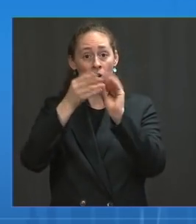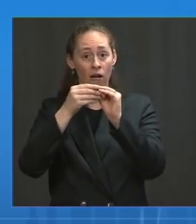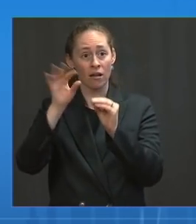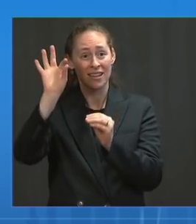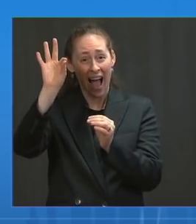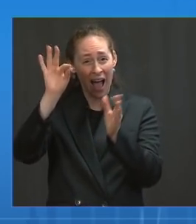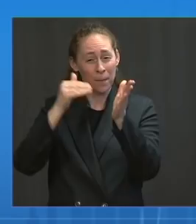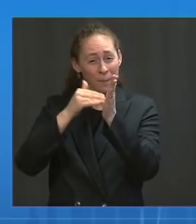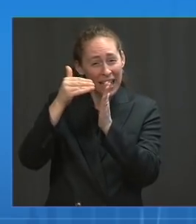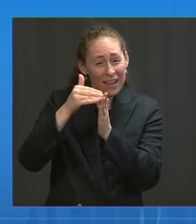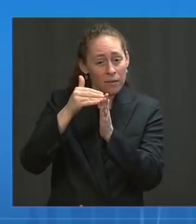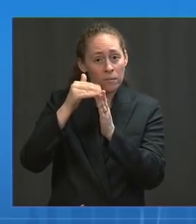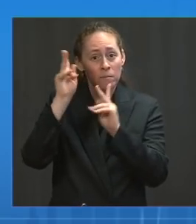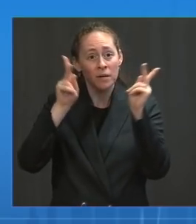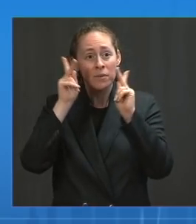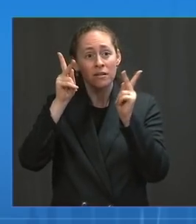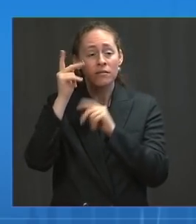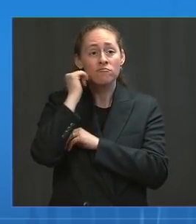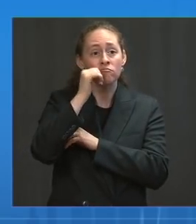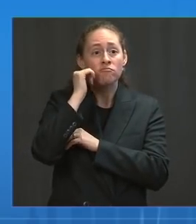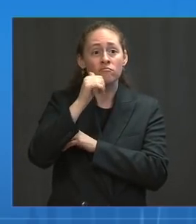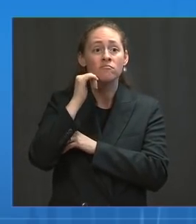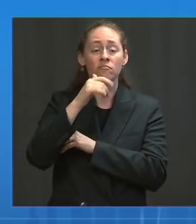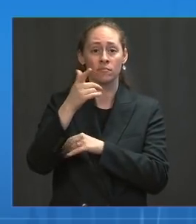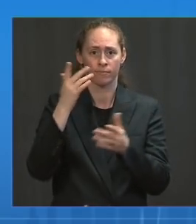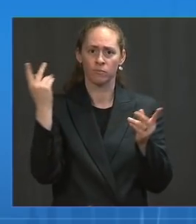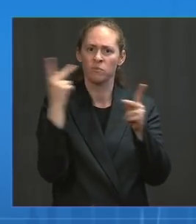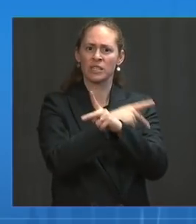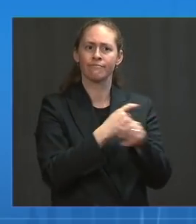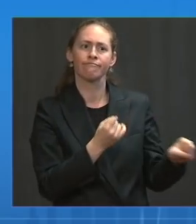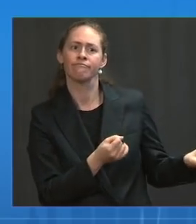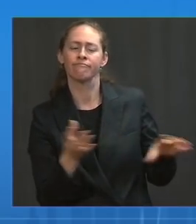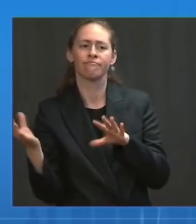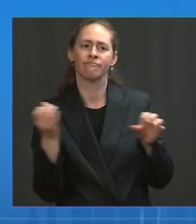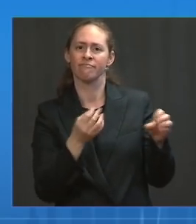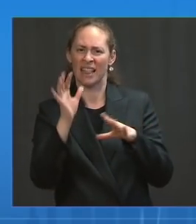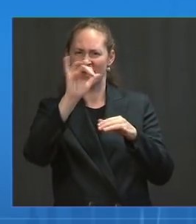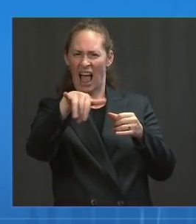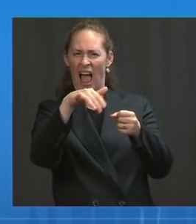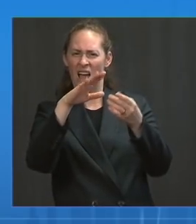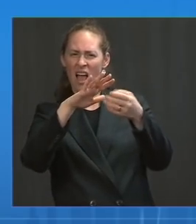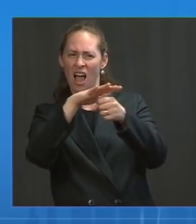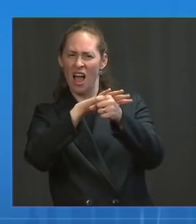where we are seeing the increase hospitalizations and deaths among unvaccinated individuals.